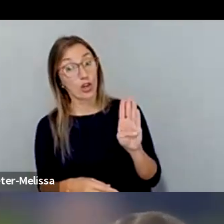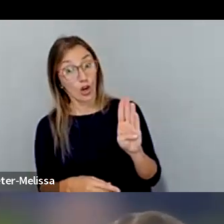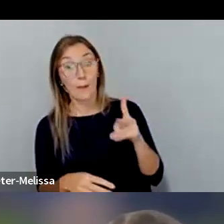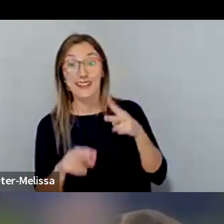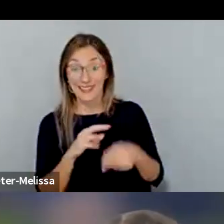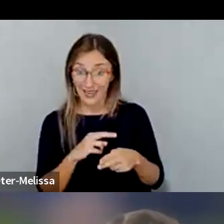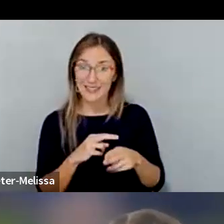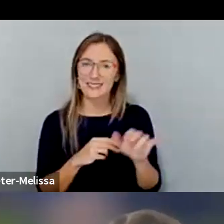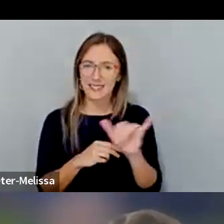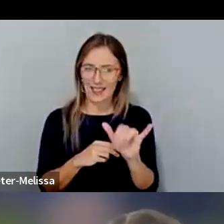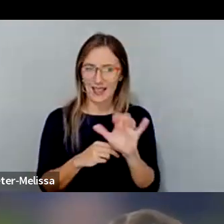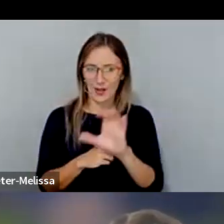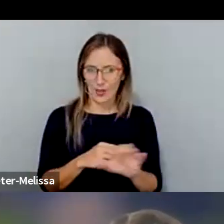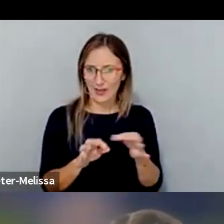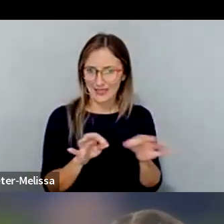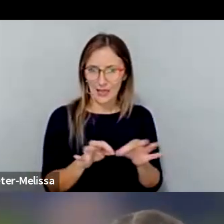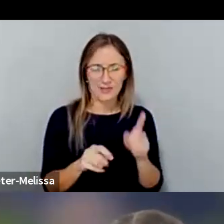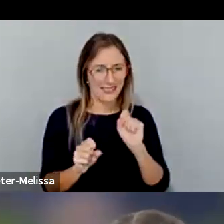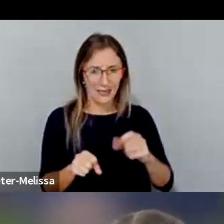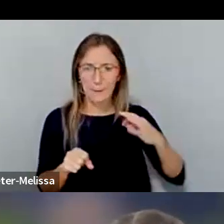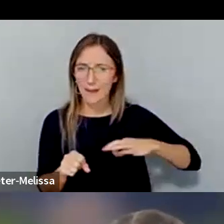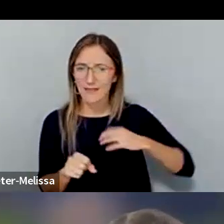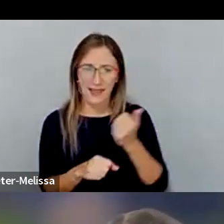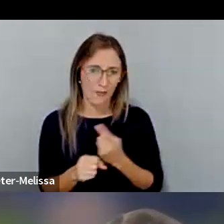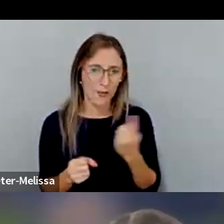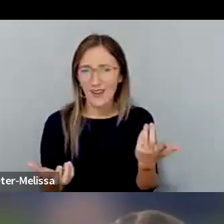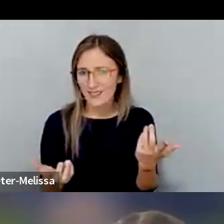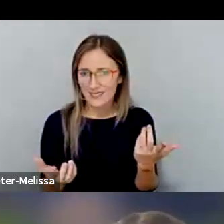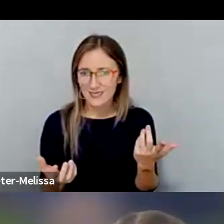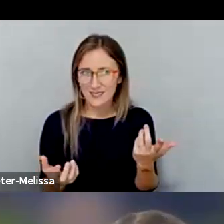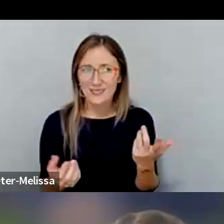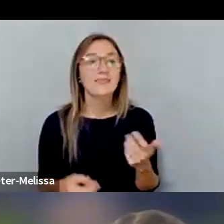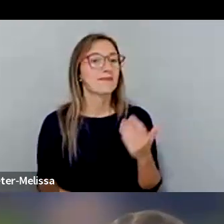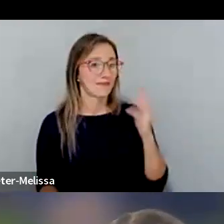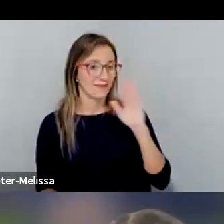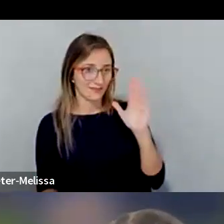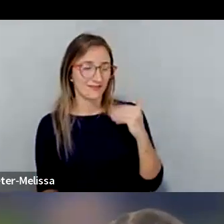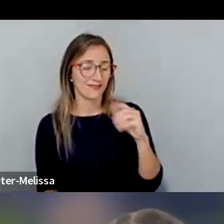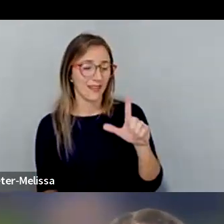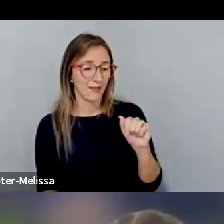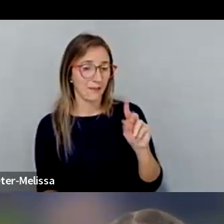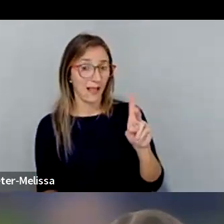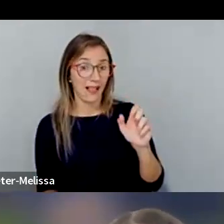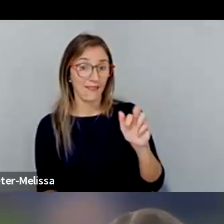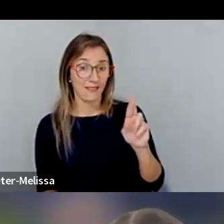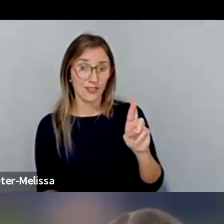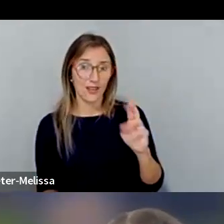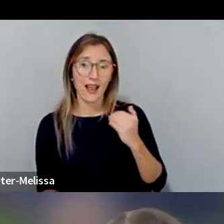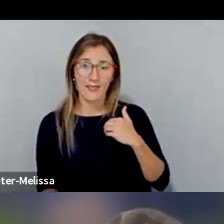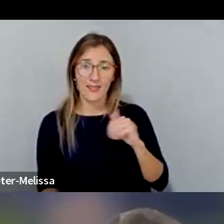curb cuts. Benefit lots of folks. I love captions and I love curb cuts. That's going to